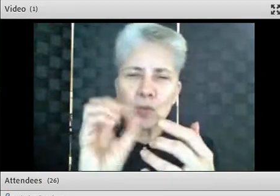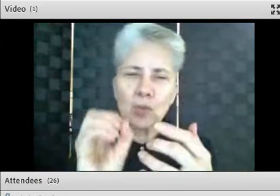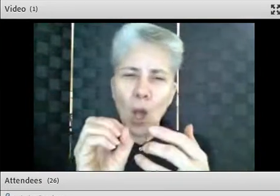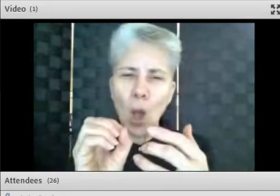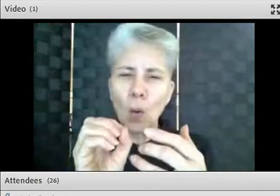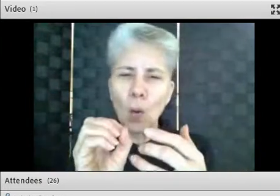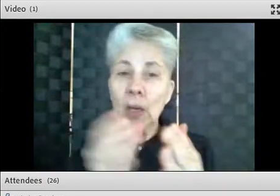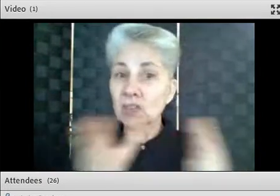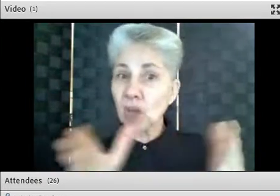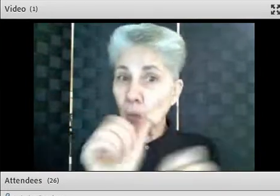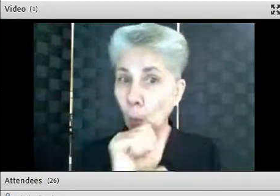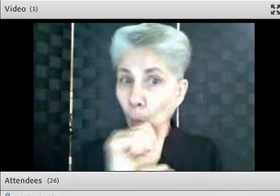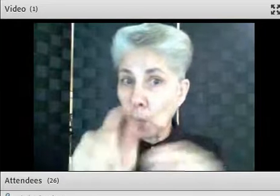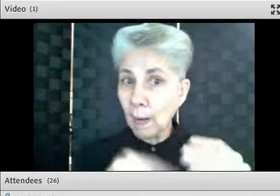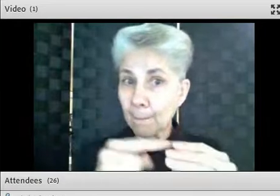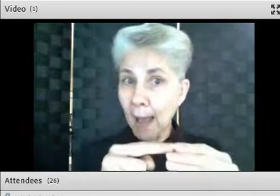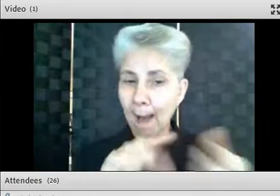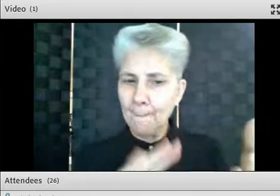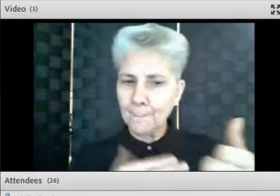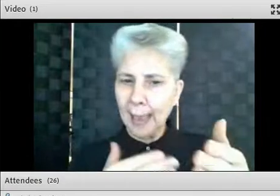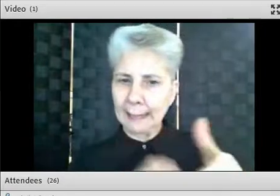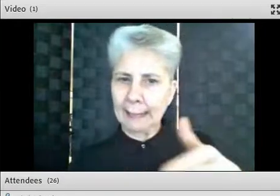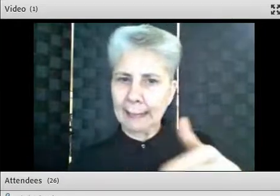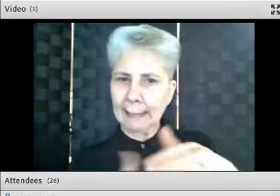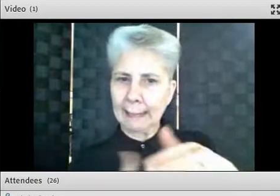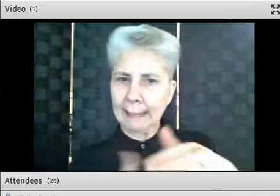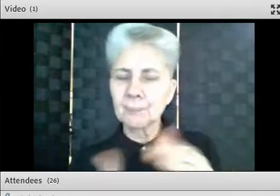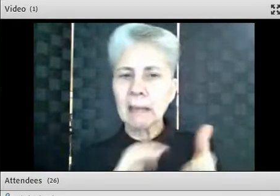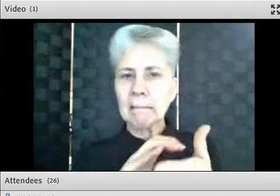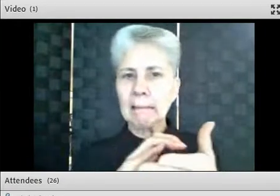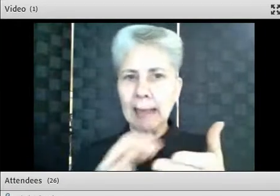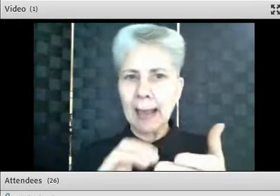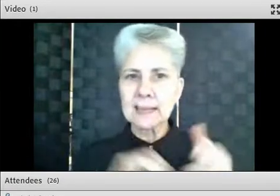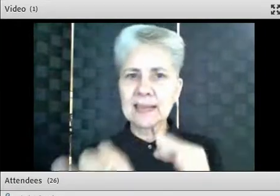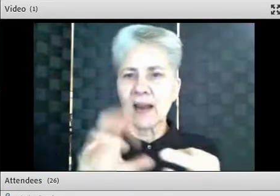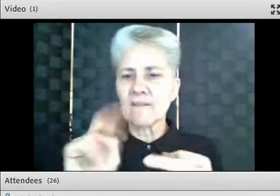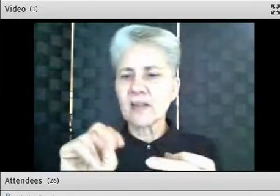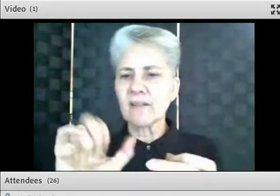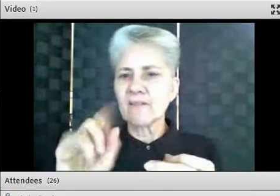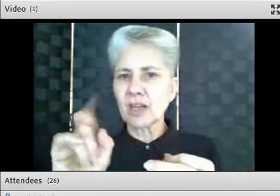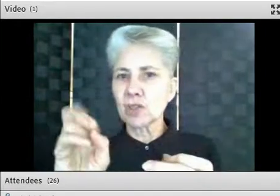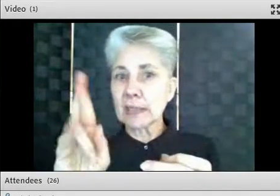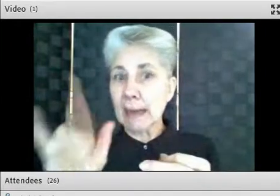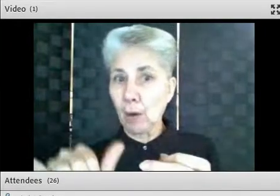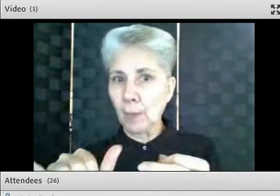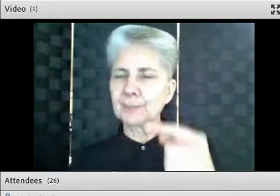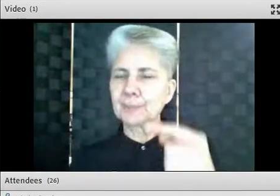so that this is a general work on baking cakes as opposed to a general work on confectionery,